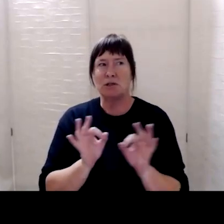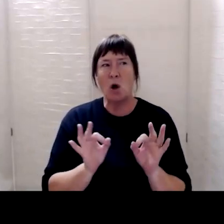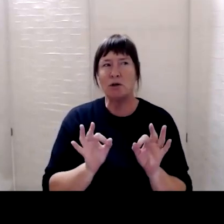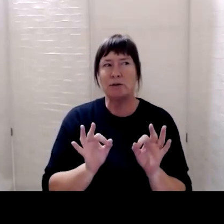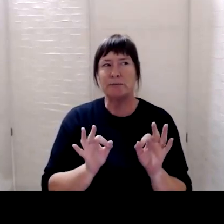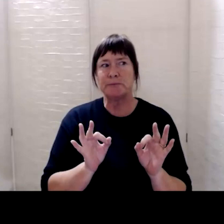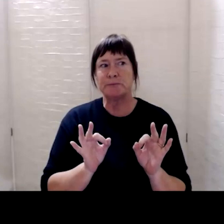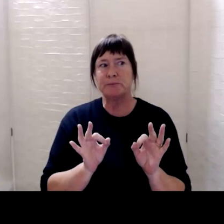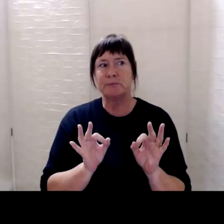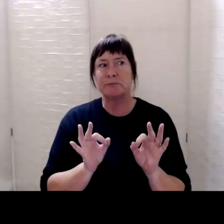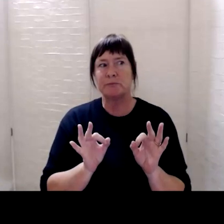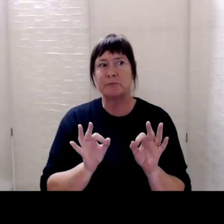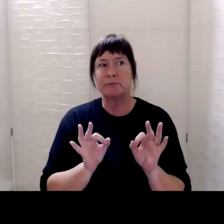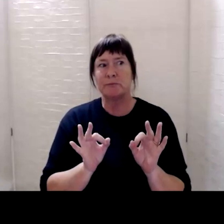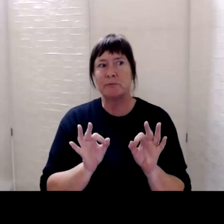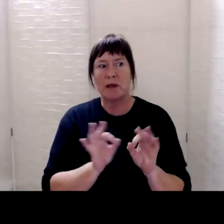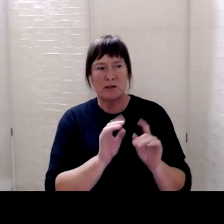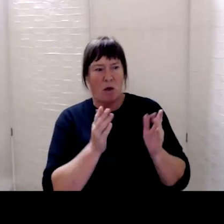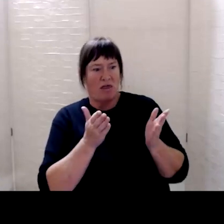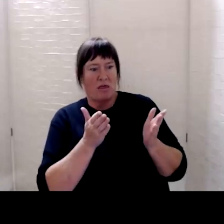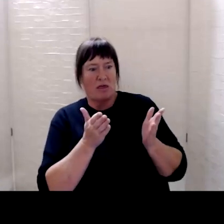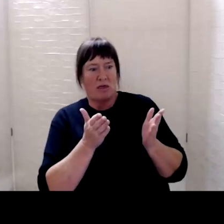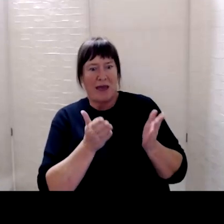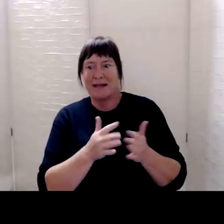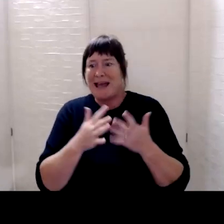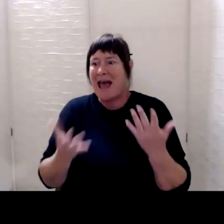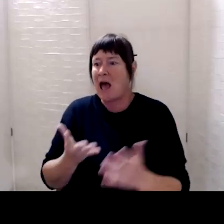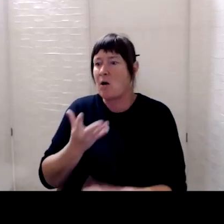but what it’s used for that makes it a disability support.